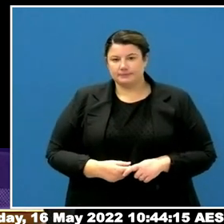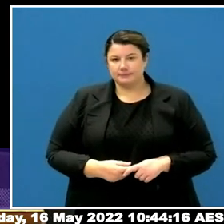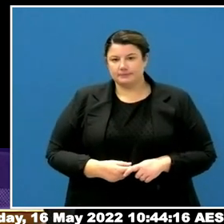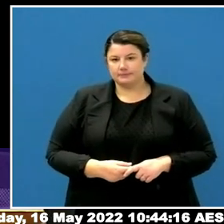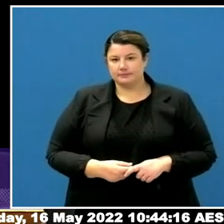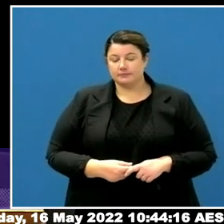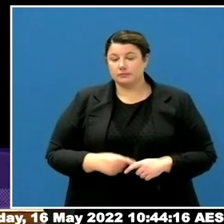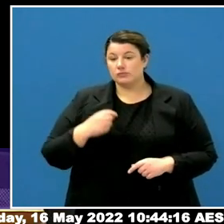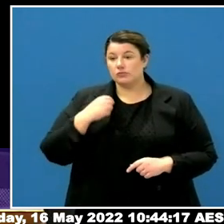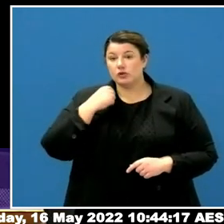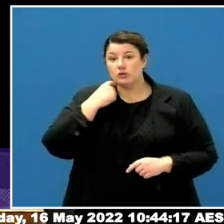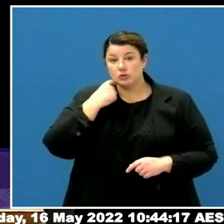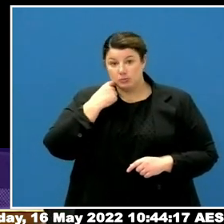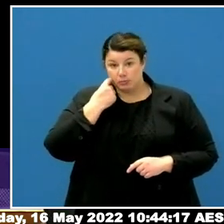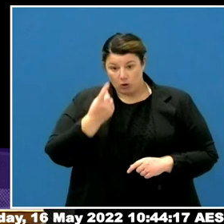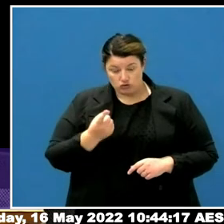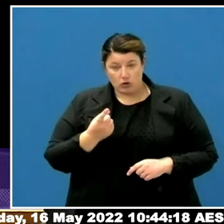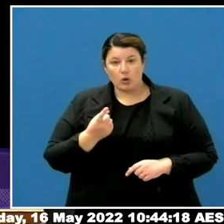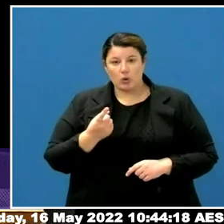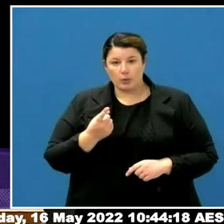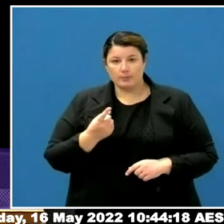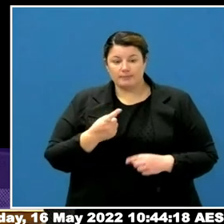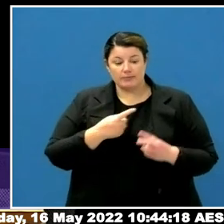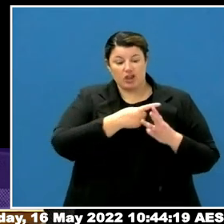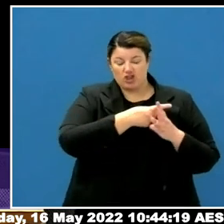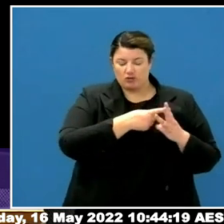Tomorrow after hearing the evidence of Sally, Lilly and Suzie, we will pick up some